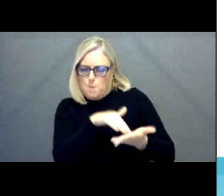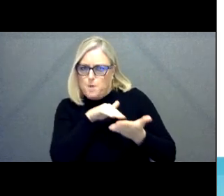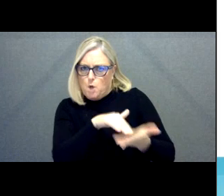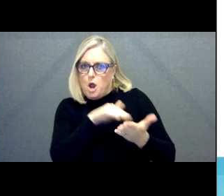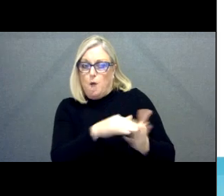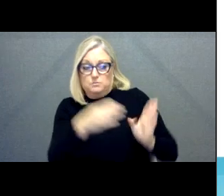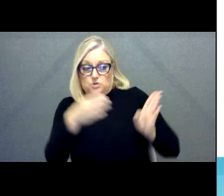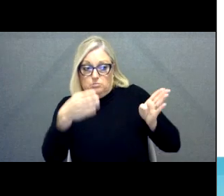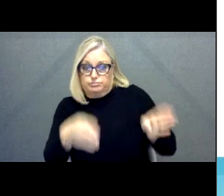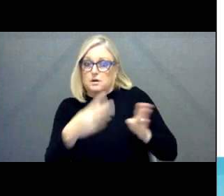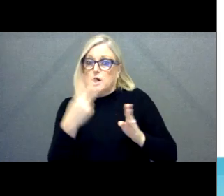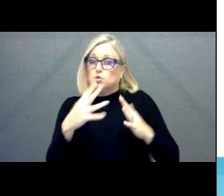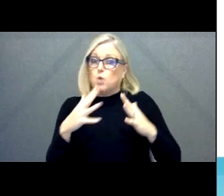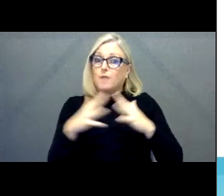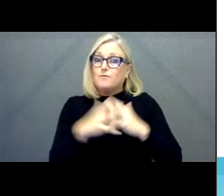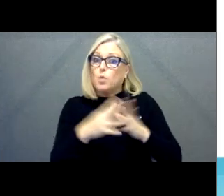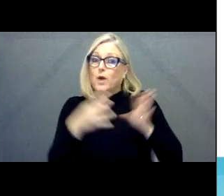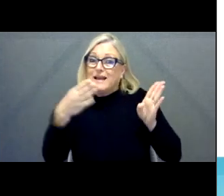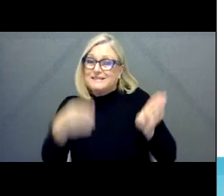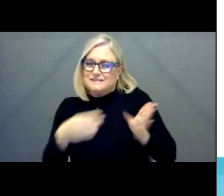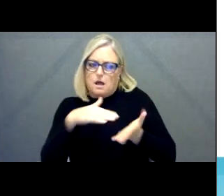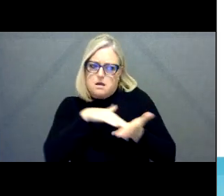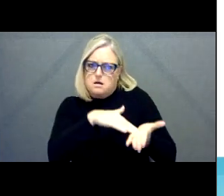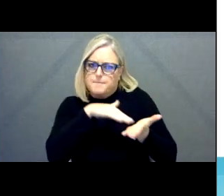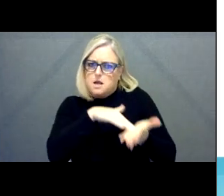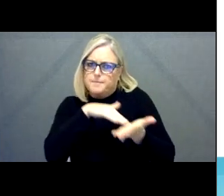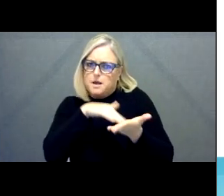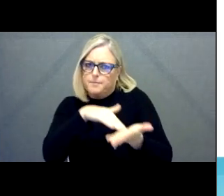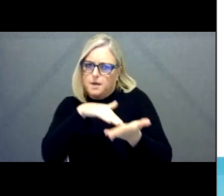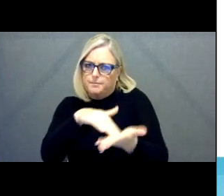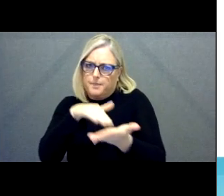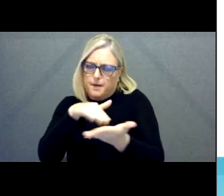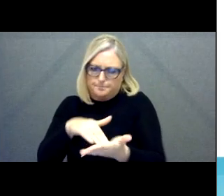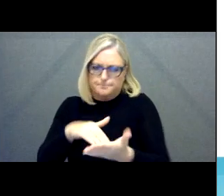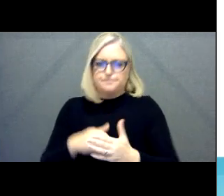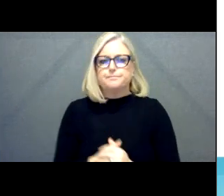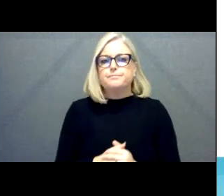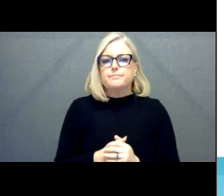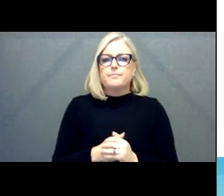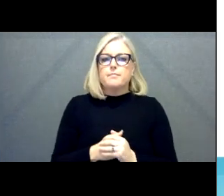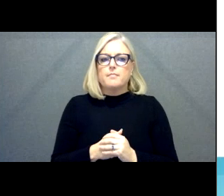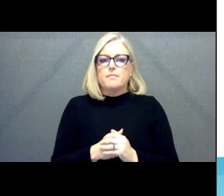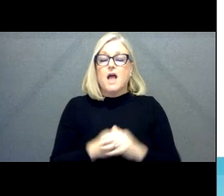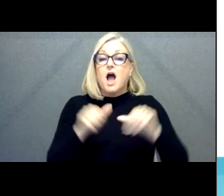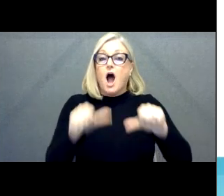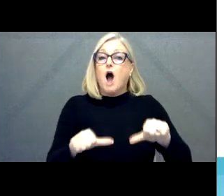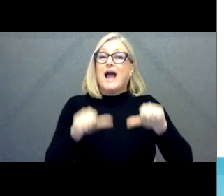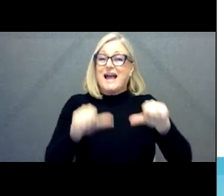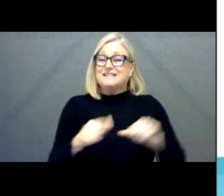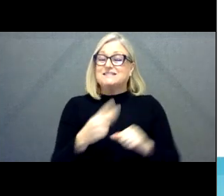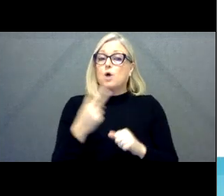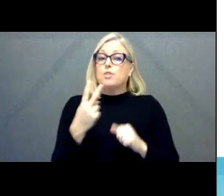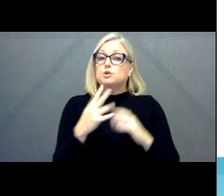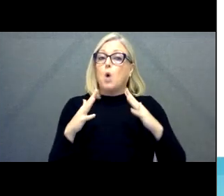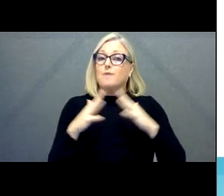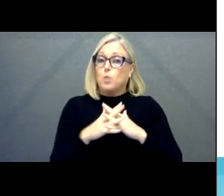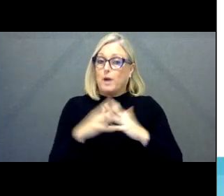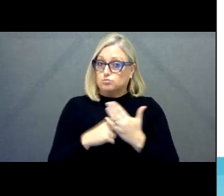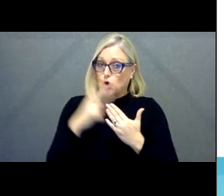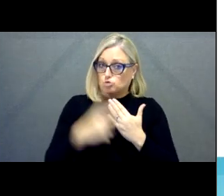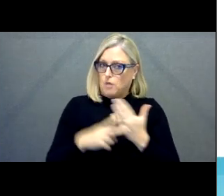process so if we look at what does that 12 week program look like uh at the assessment phase